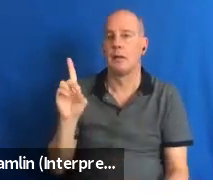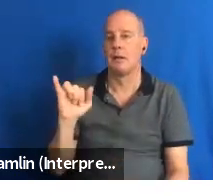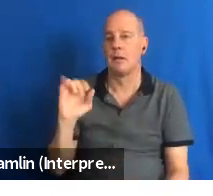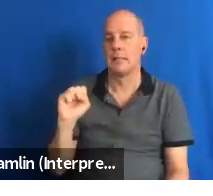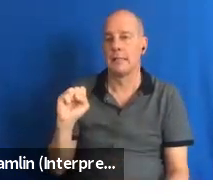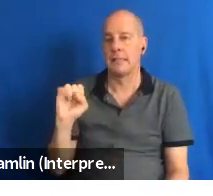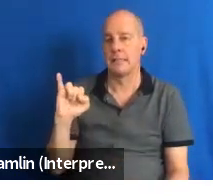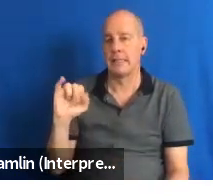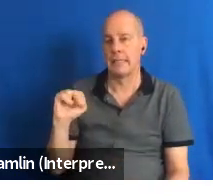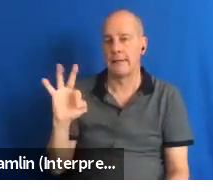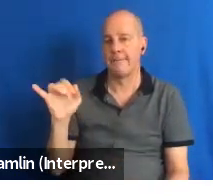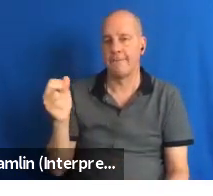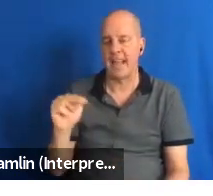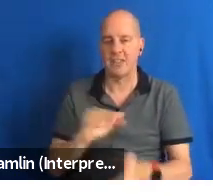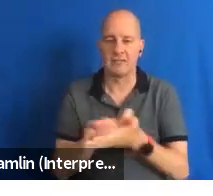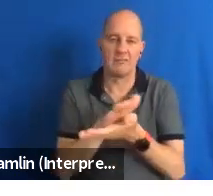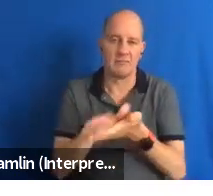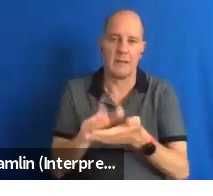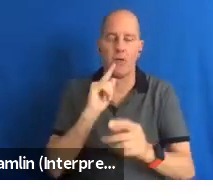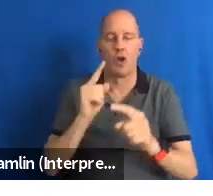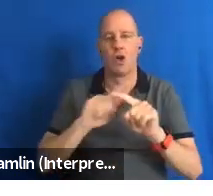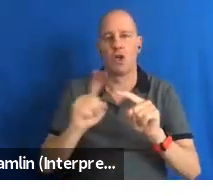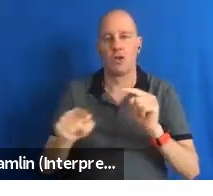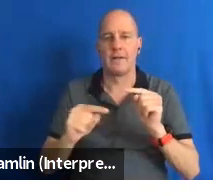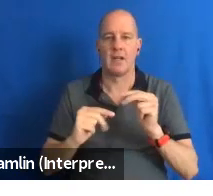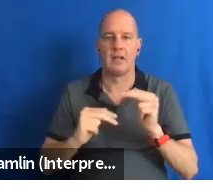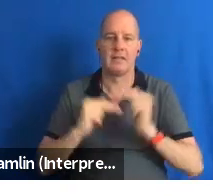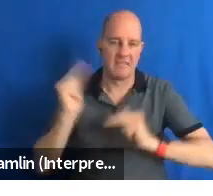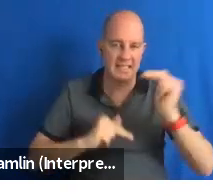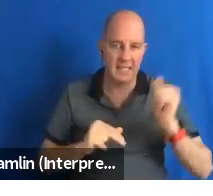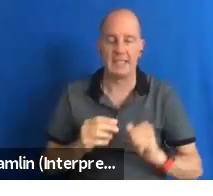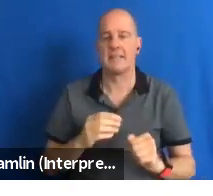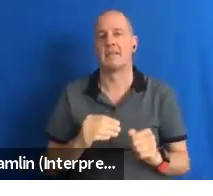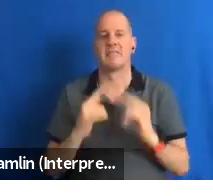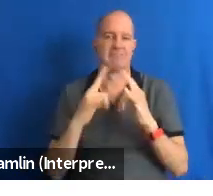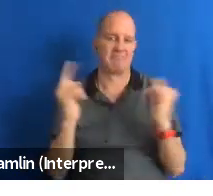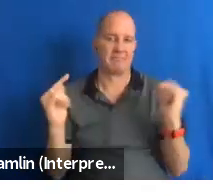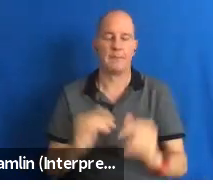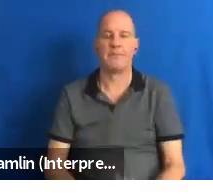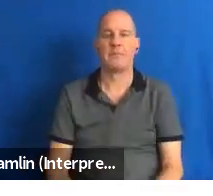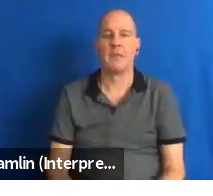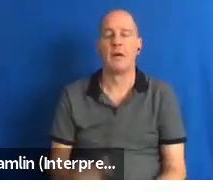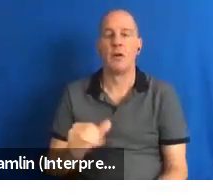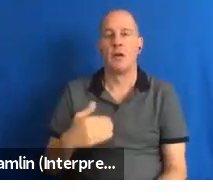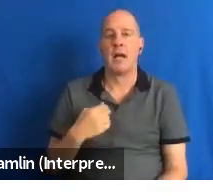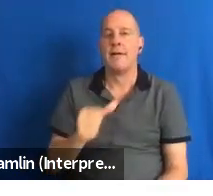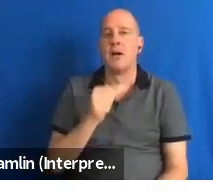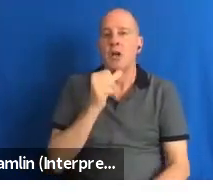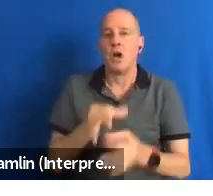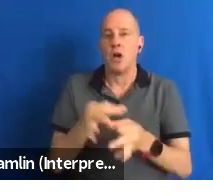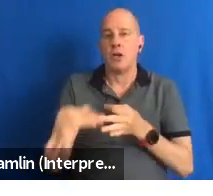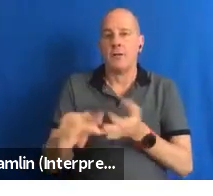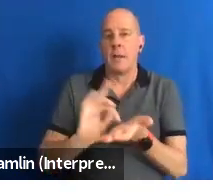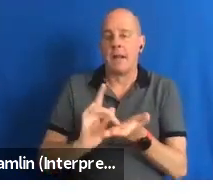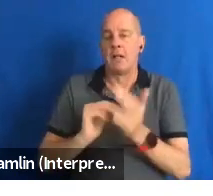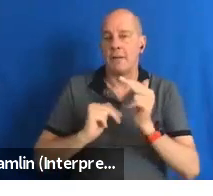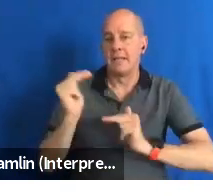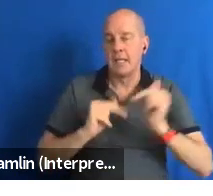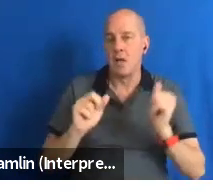public facilities and so far. There's also like non deferrable medical facility or sheltering.